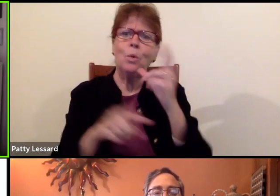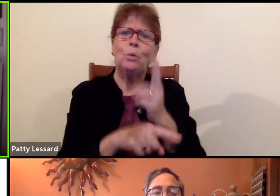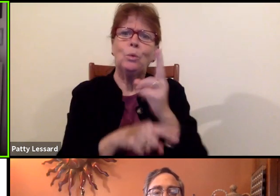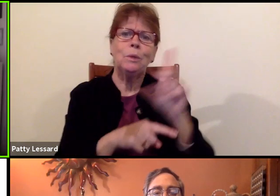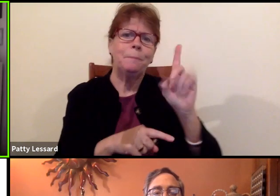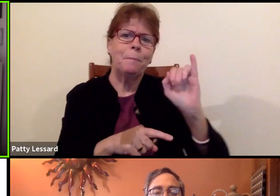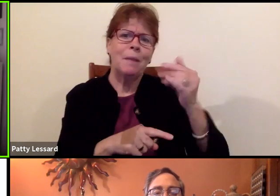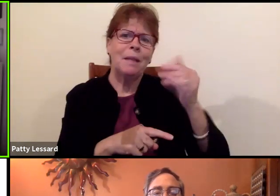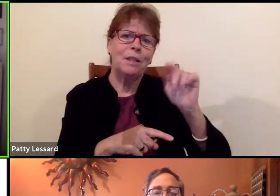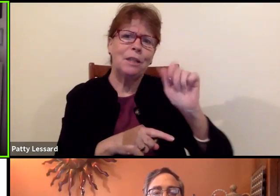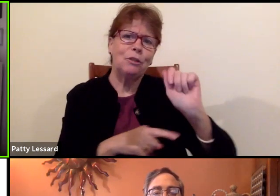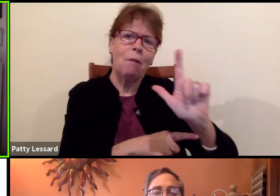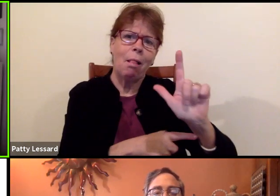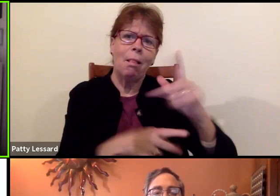different ideas.